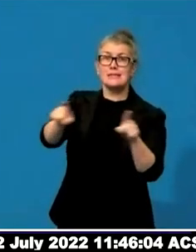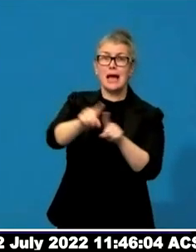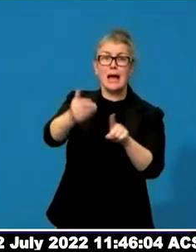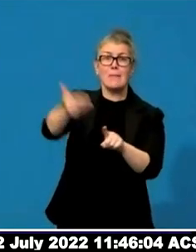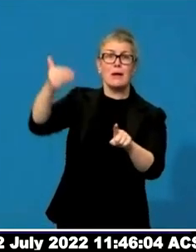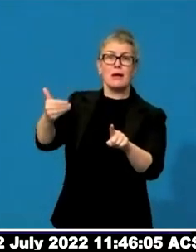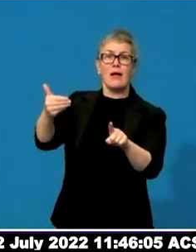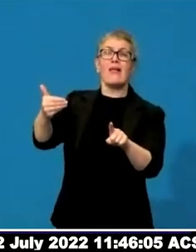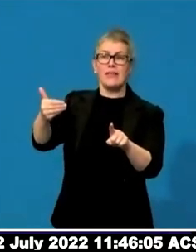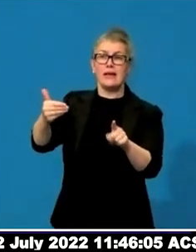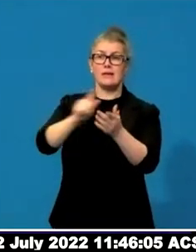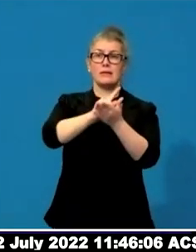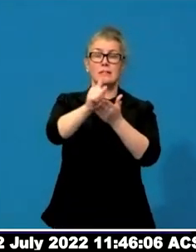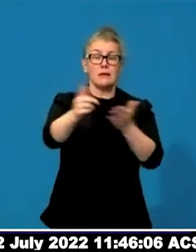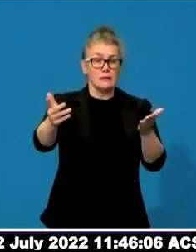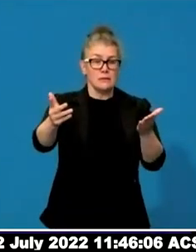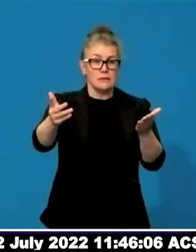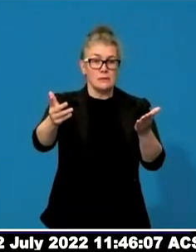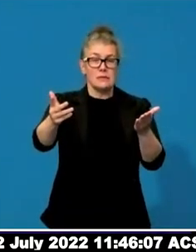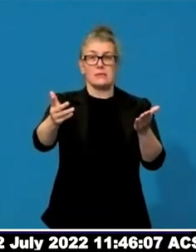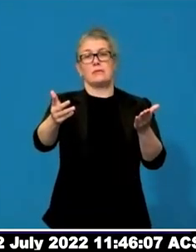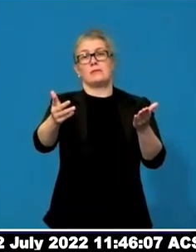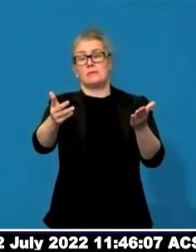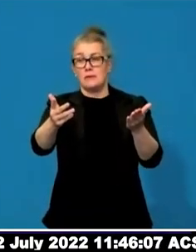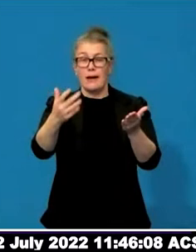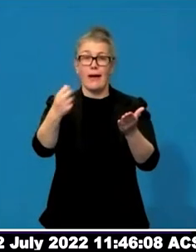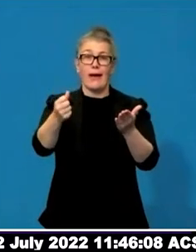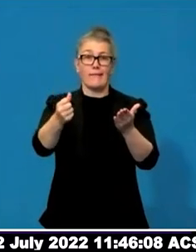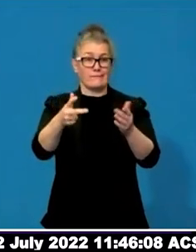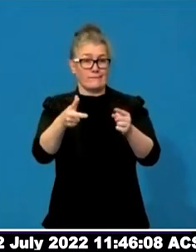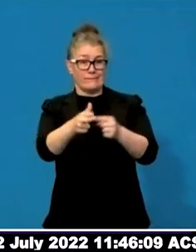And so there's then the creation of an issue in that a service provider